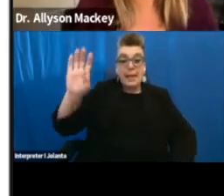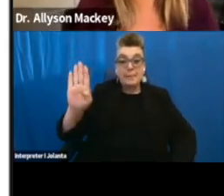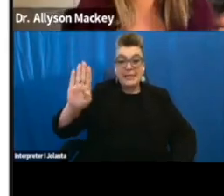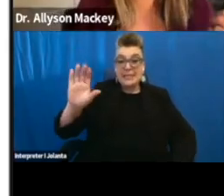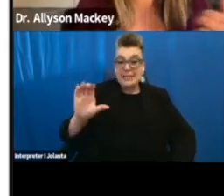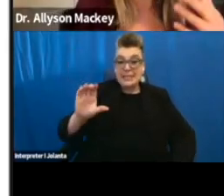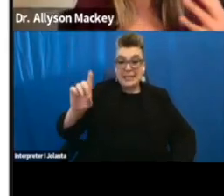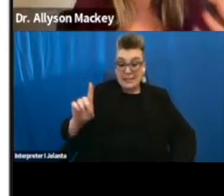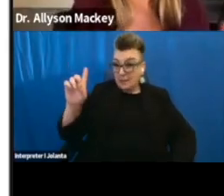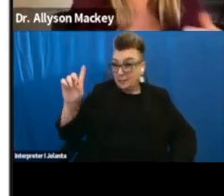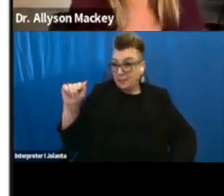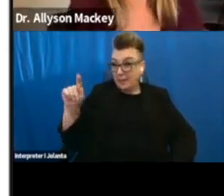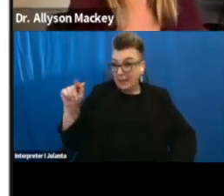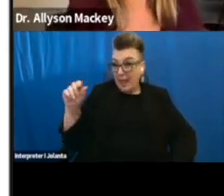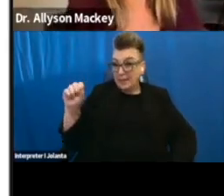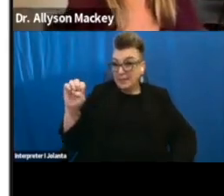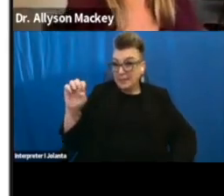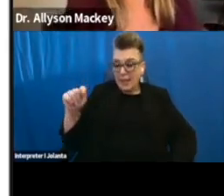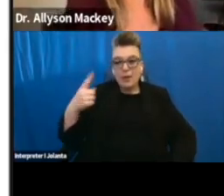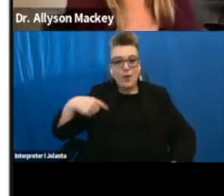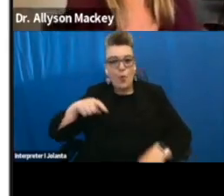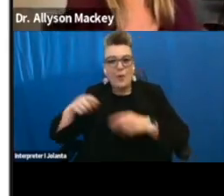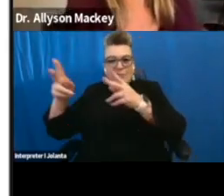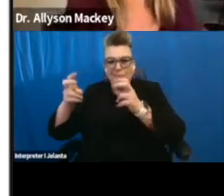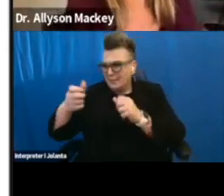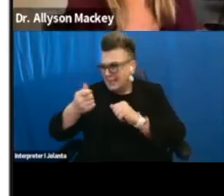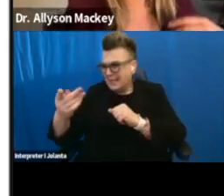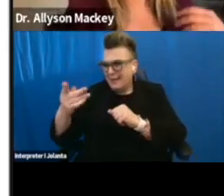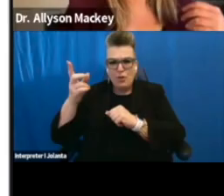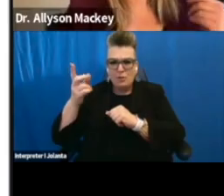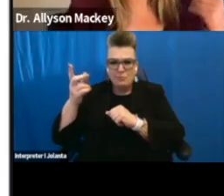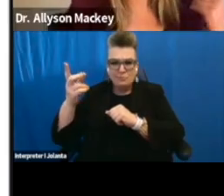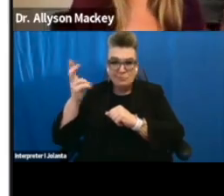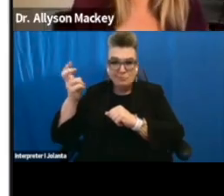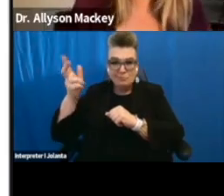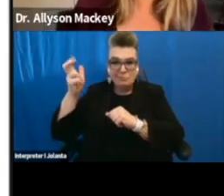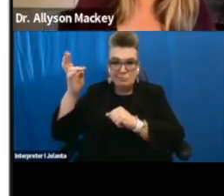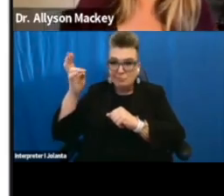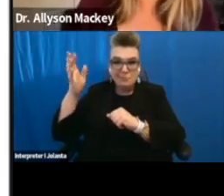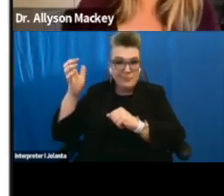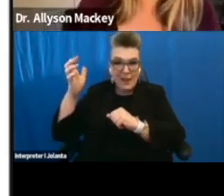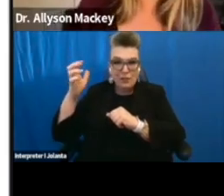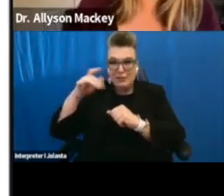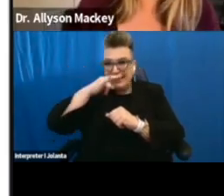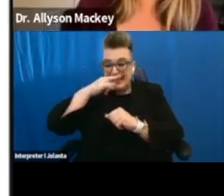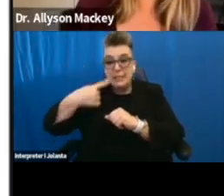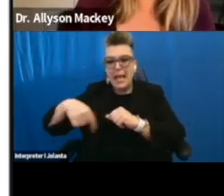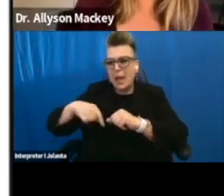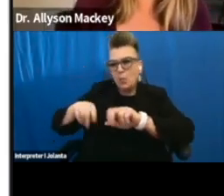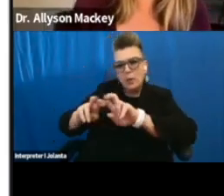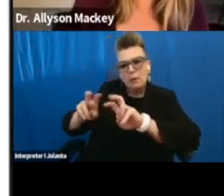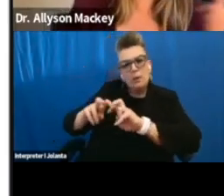kids and we can ask what did their networks look like and this is what we see instead